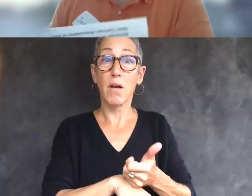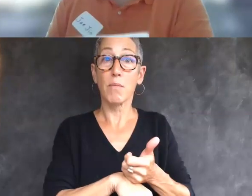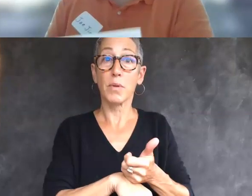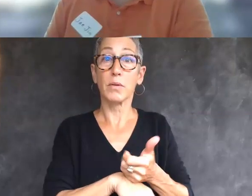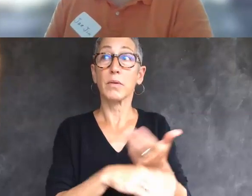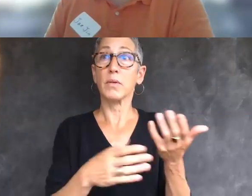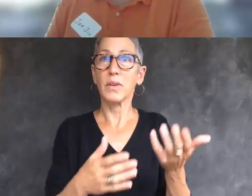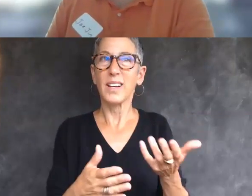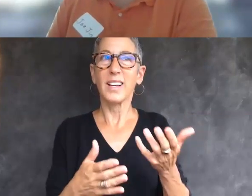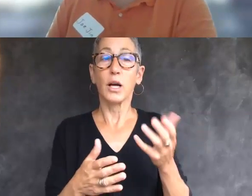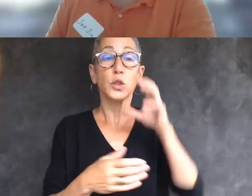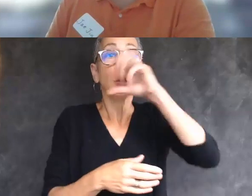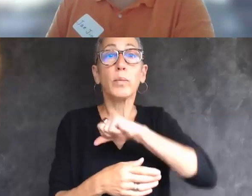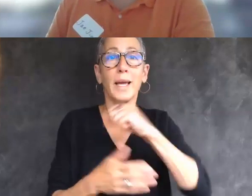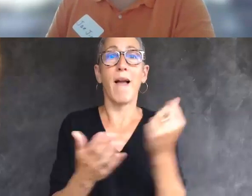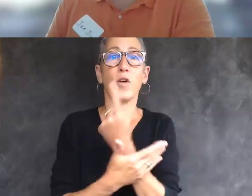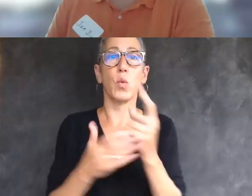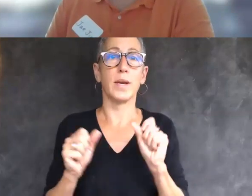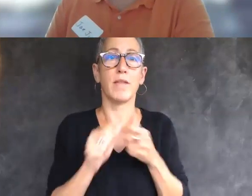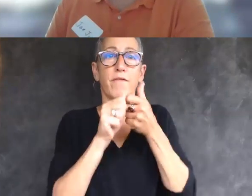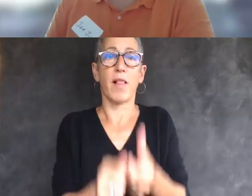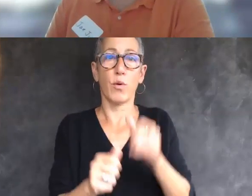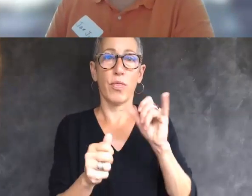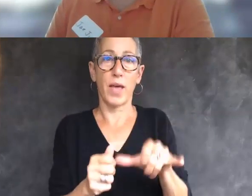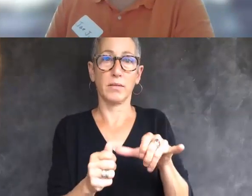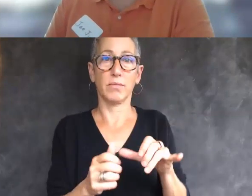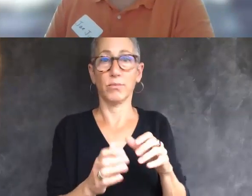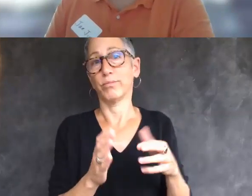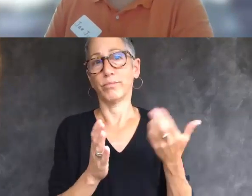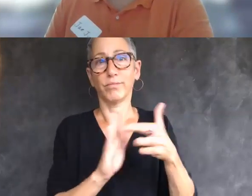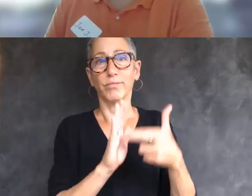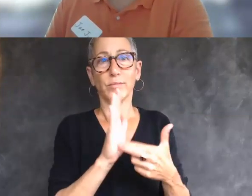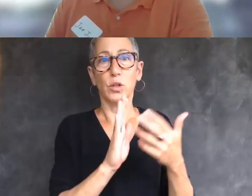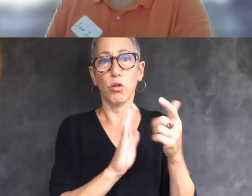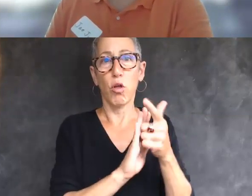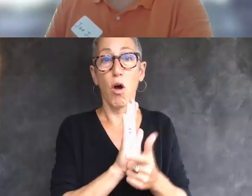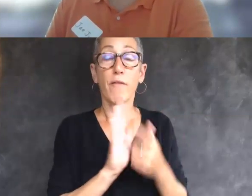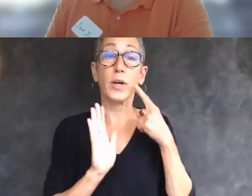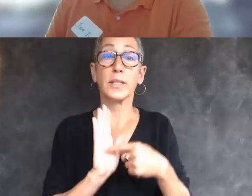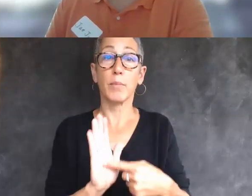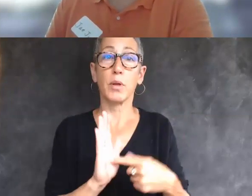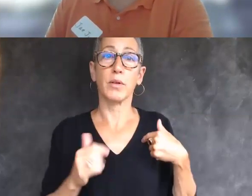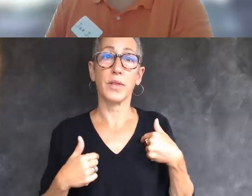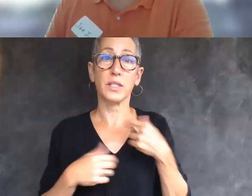And so using even a personal example, I recently this year was diagnosed with ADHD,